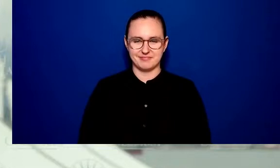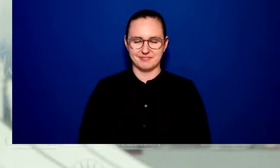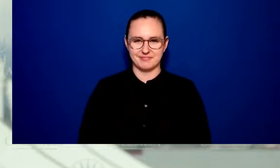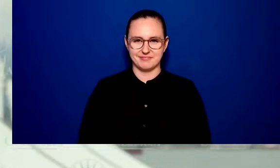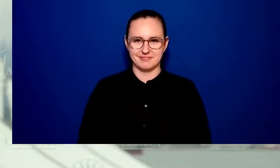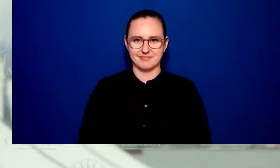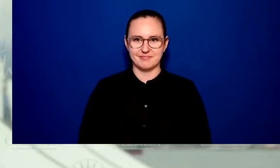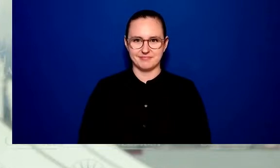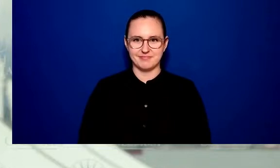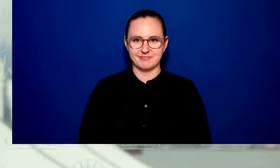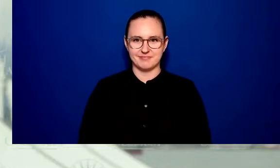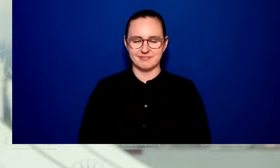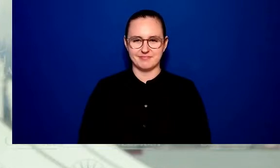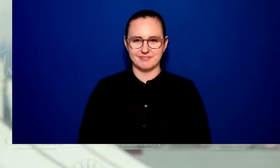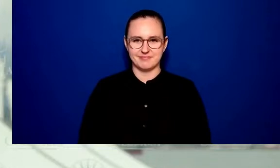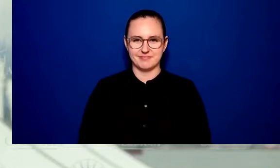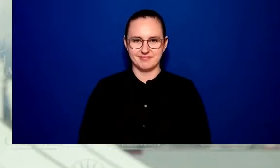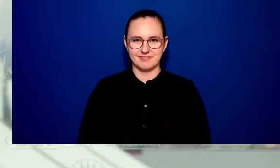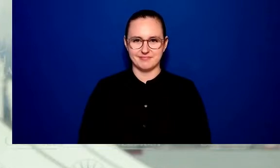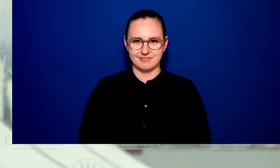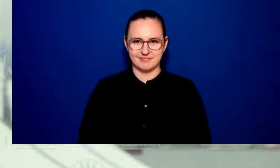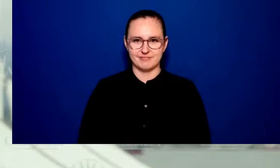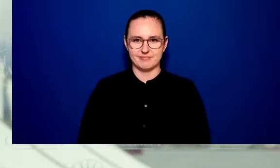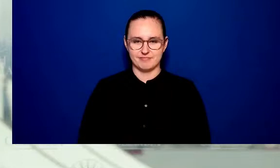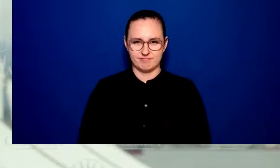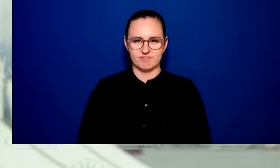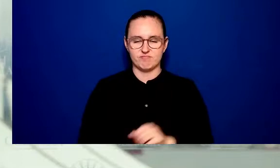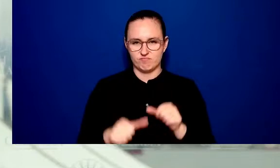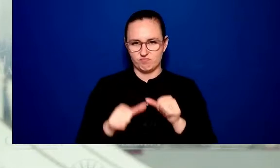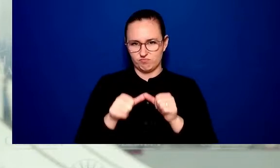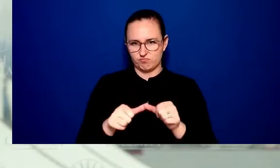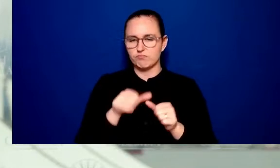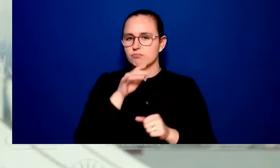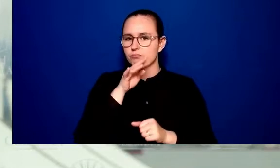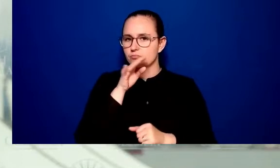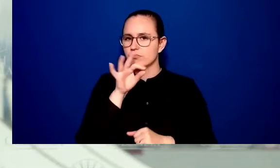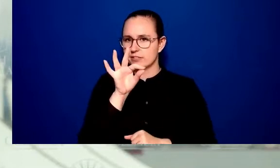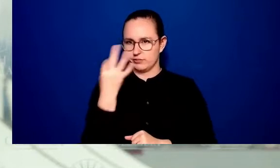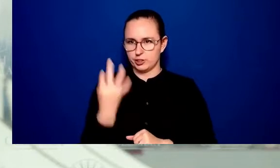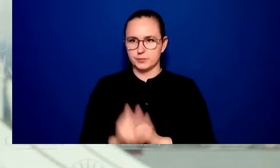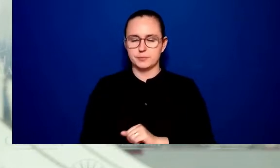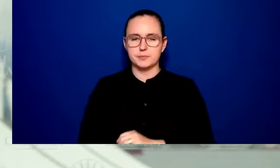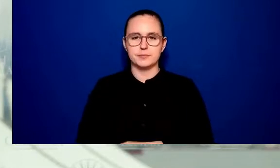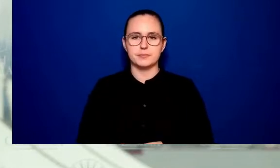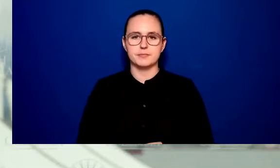do the commands in would sit